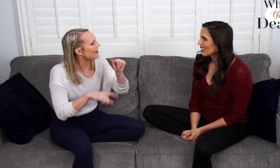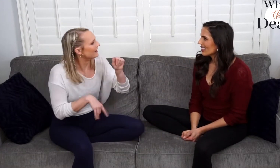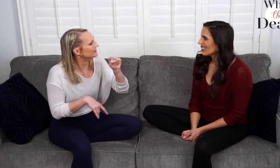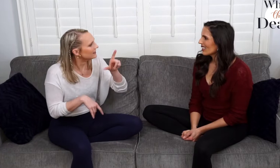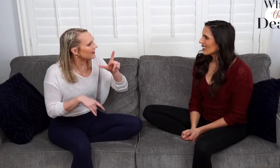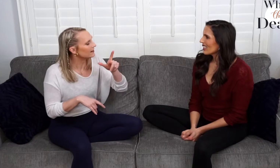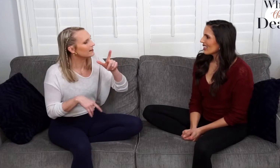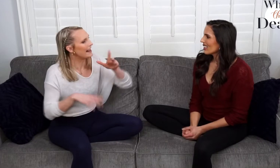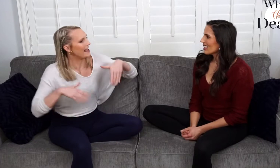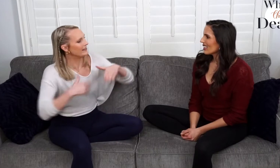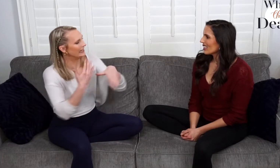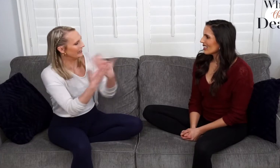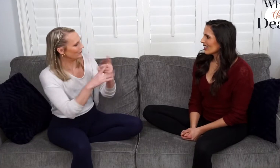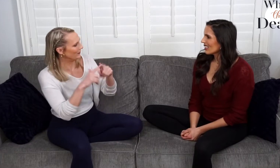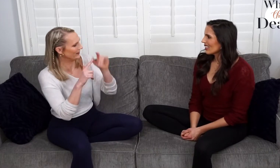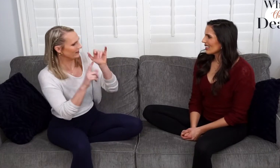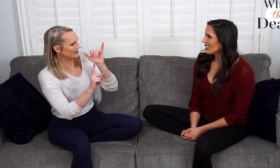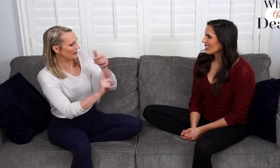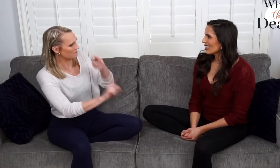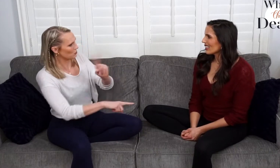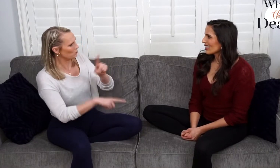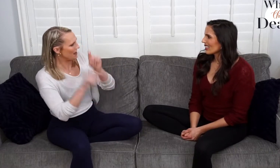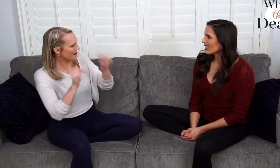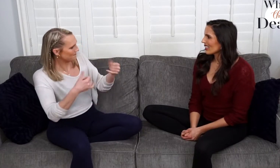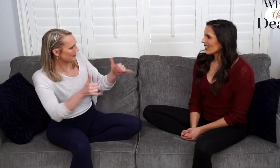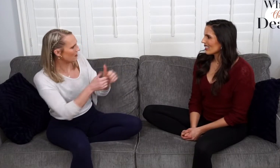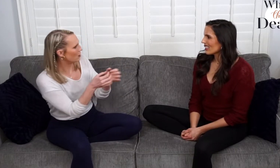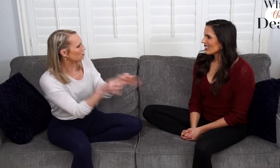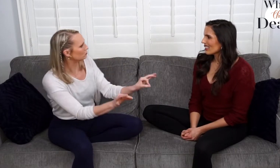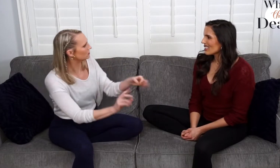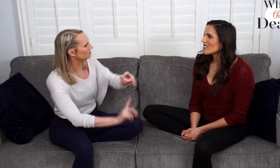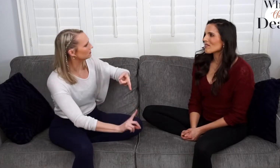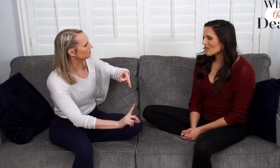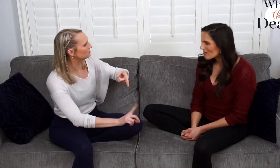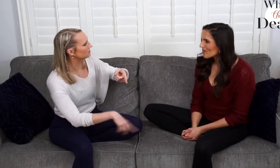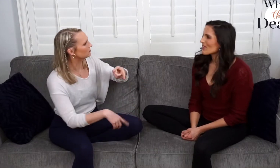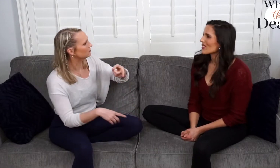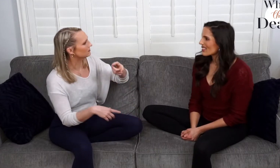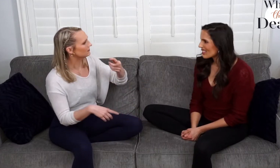learning ASL, they haven't really gotten to that point where they can play with the language